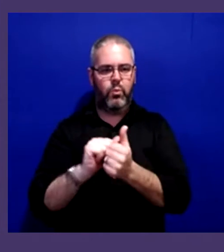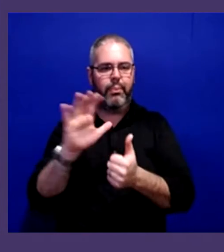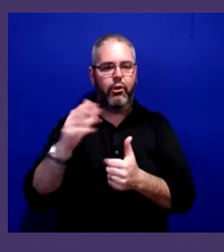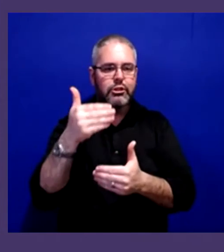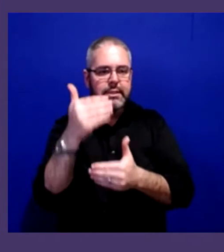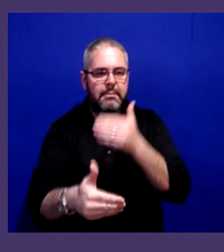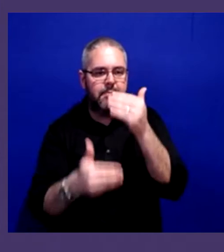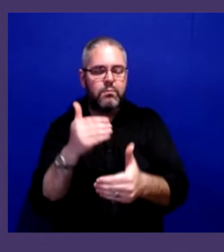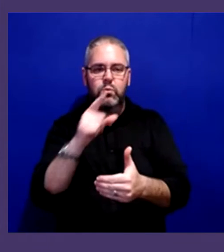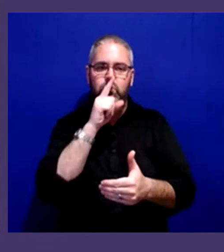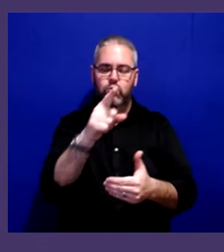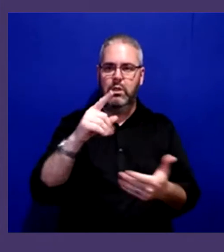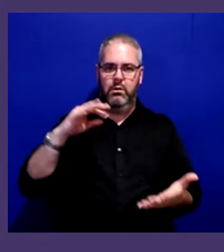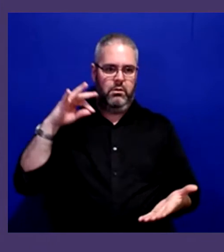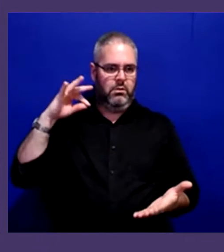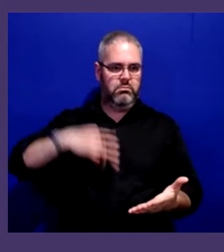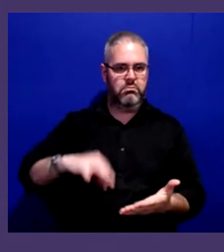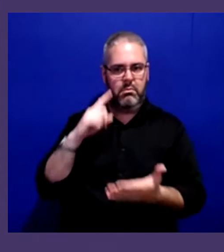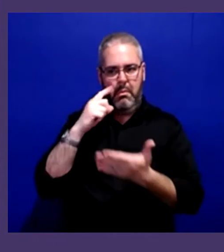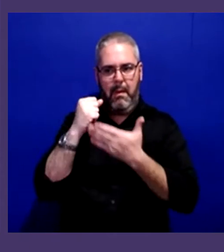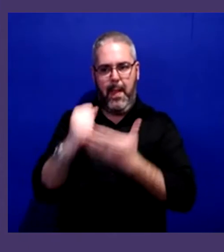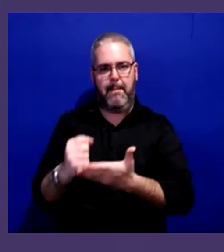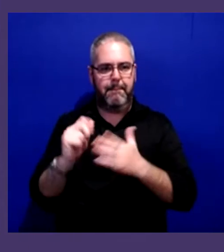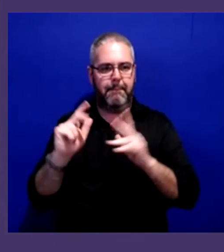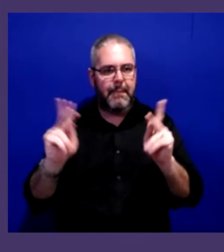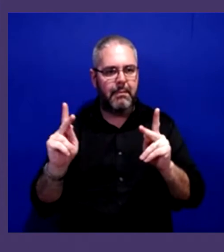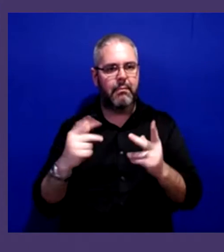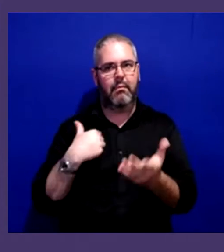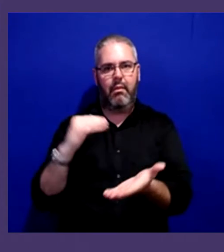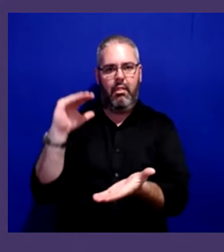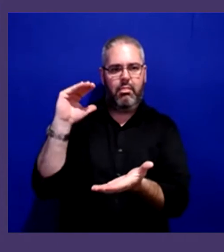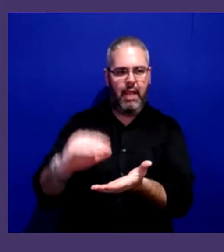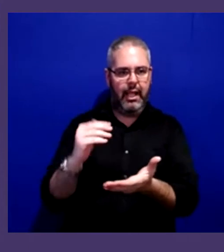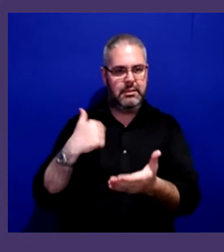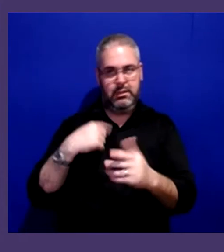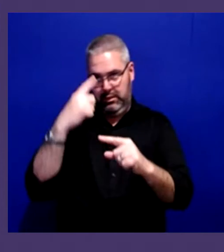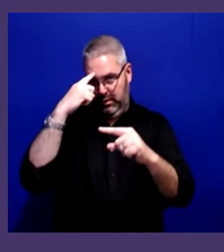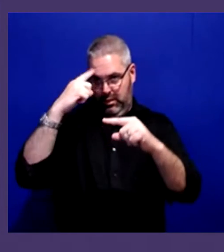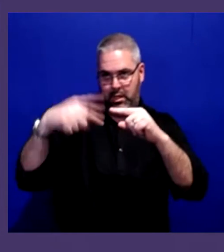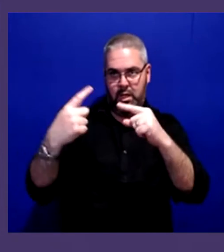for helping people use less cognitive load but making the task easier.